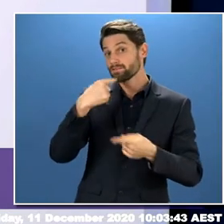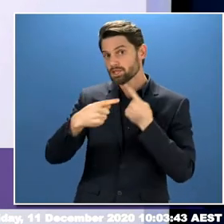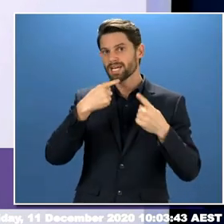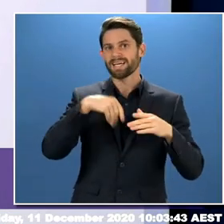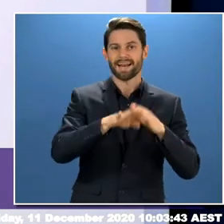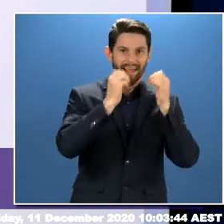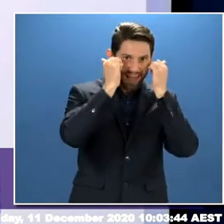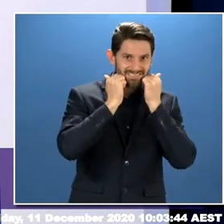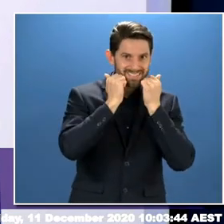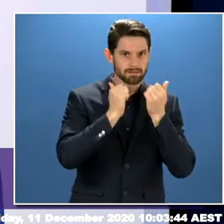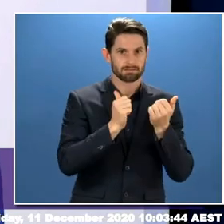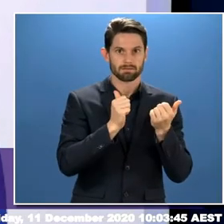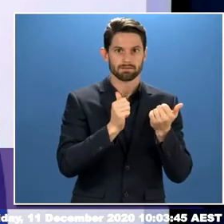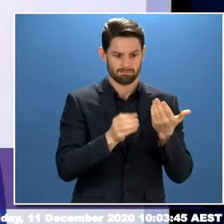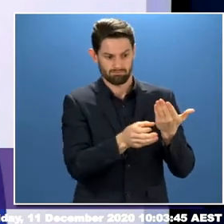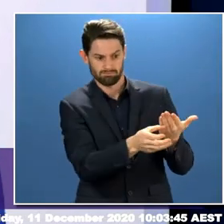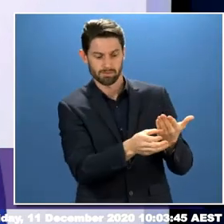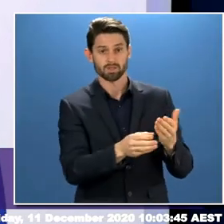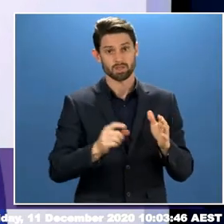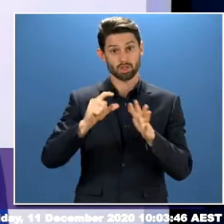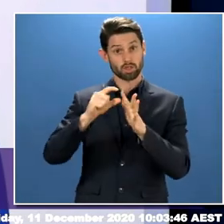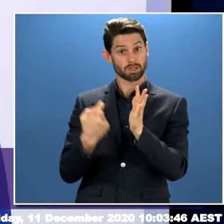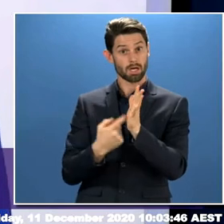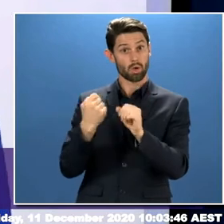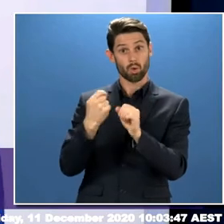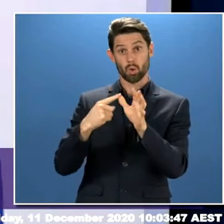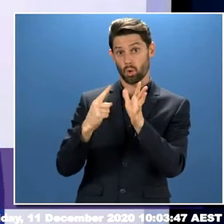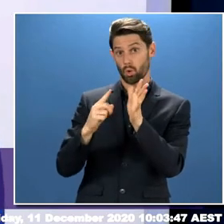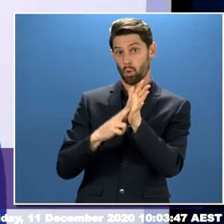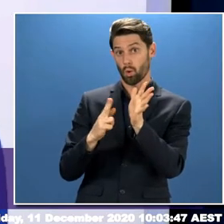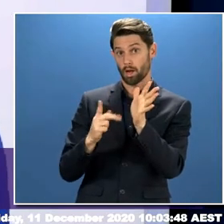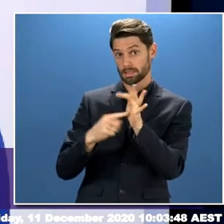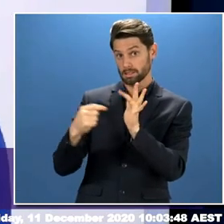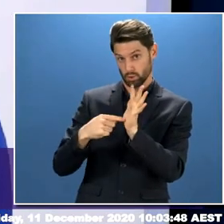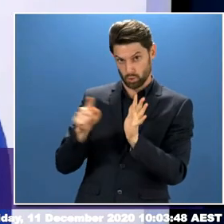Dr Gauntlett, you are familiar with that submission -- Yes. and it speaks to the operation